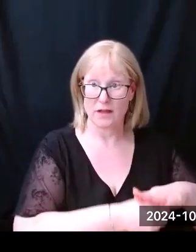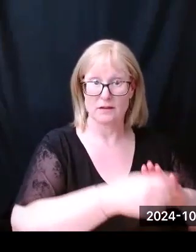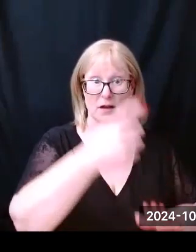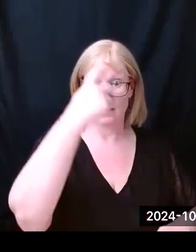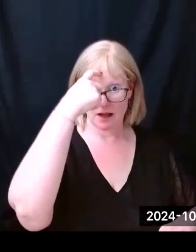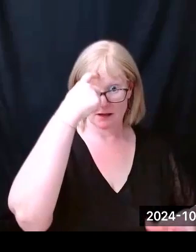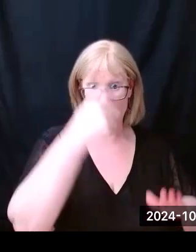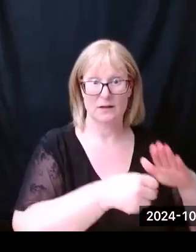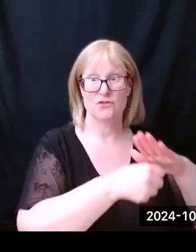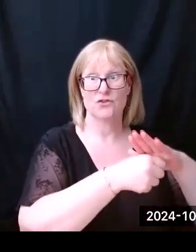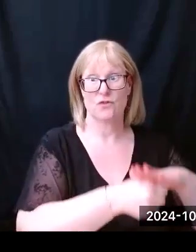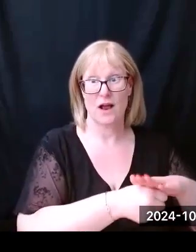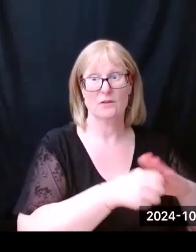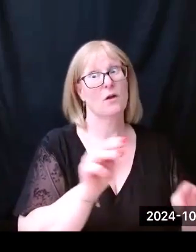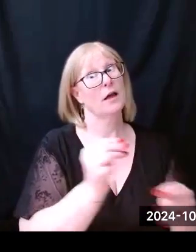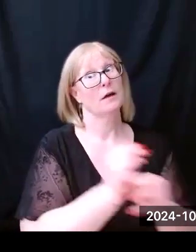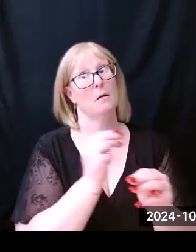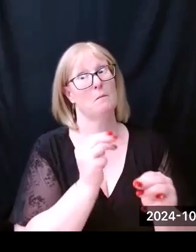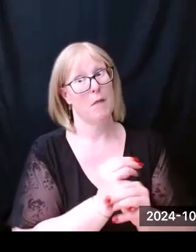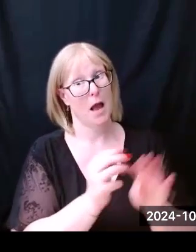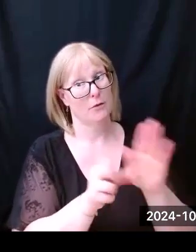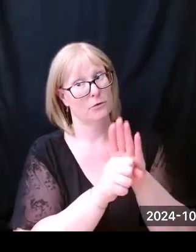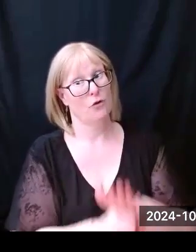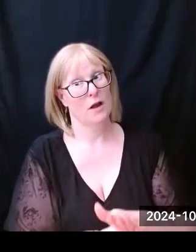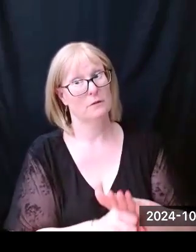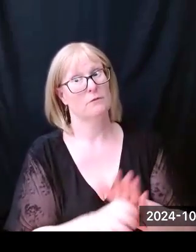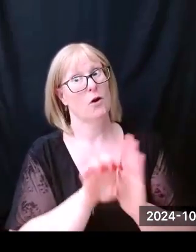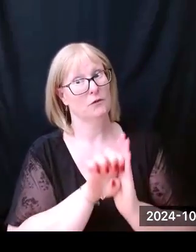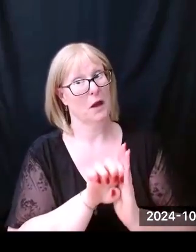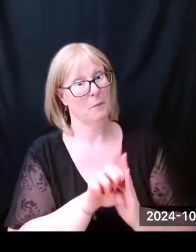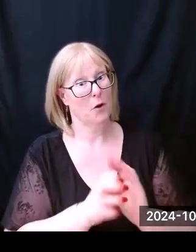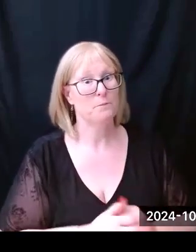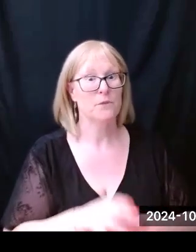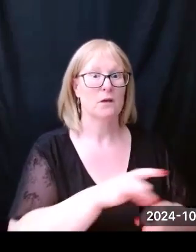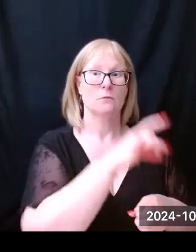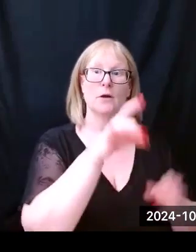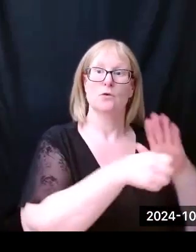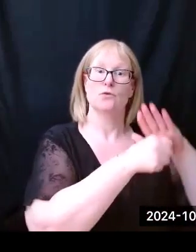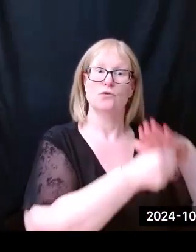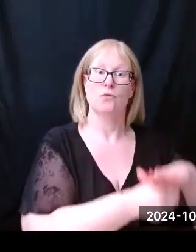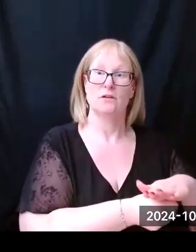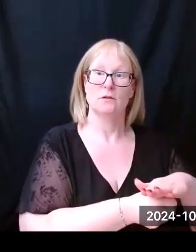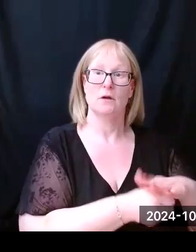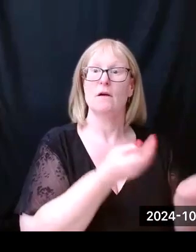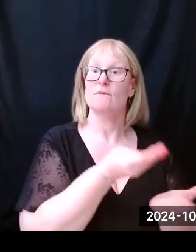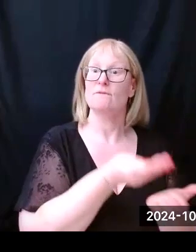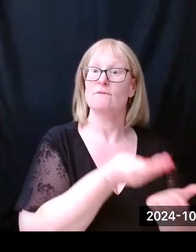problems might give you cognitive stress, spiritual stress, and financial stress.